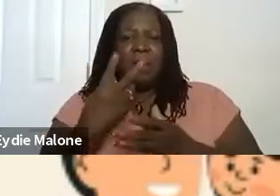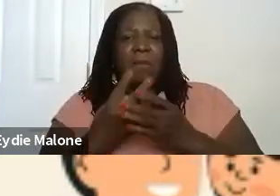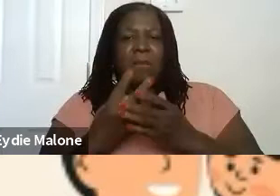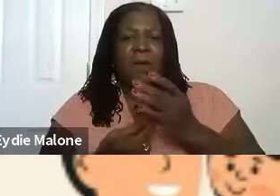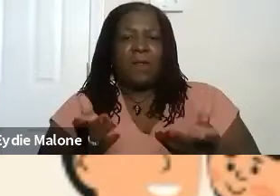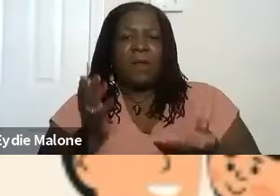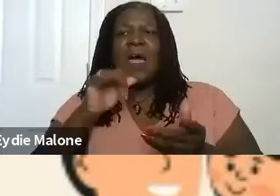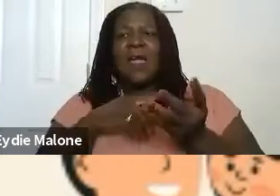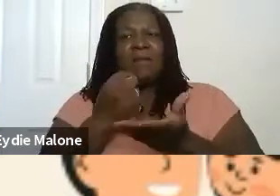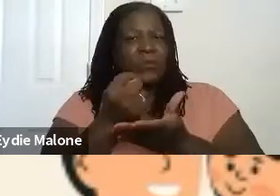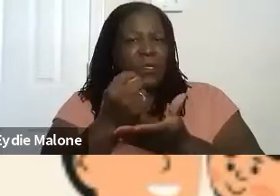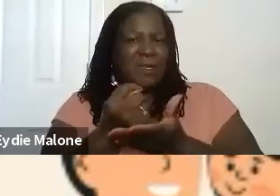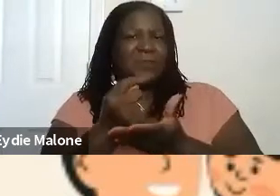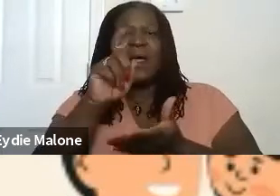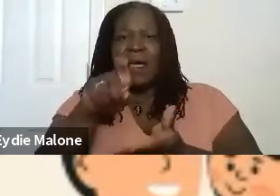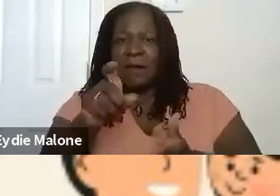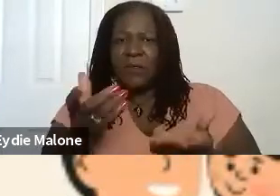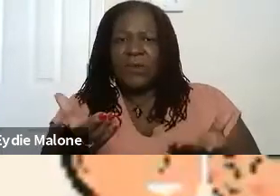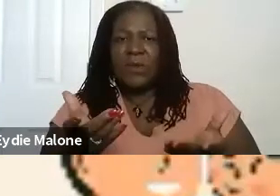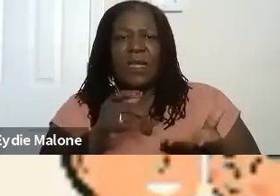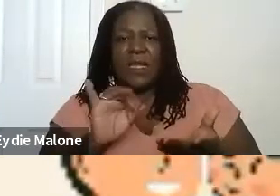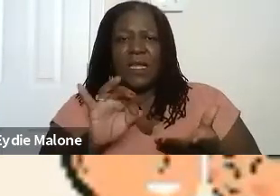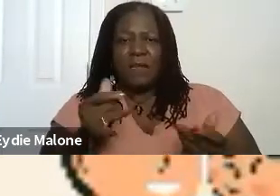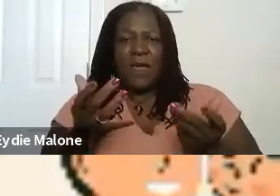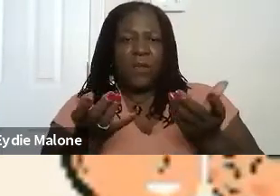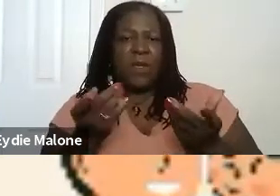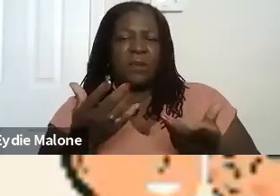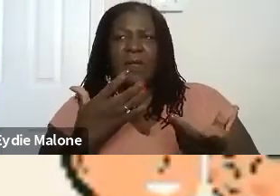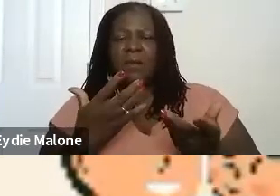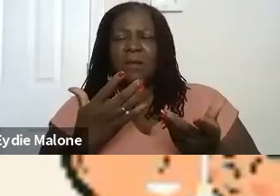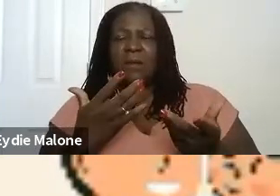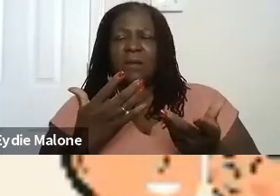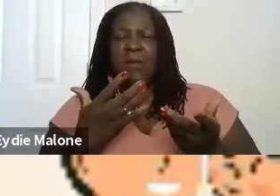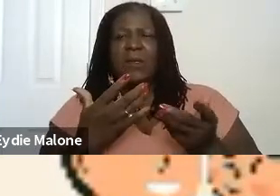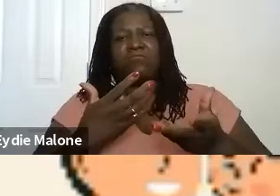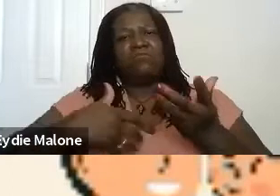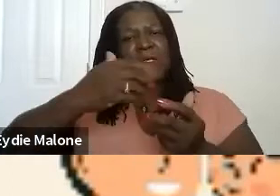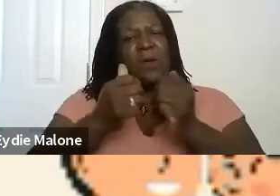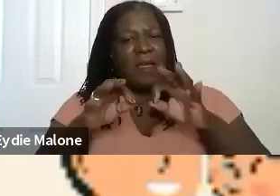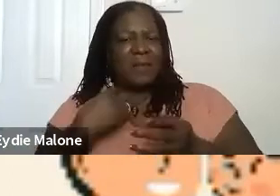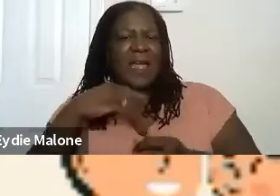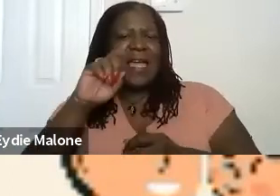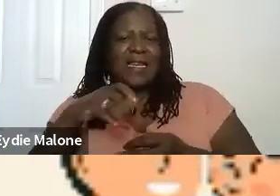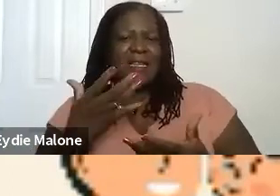be able to be around my family, I needed to put, you know, put my fears aside and get